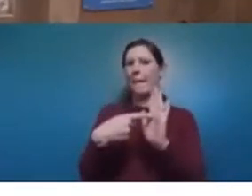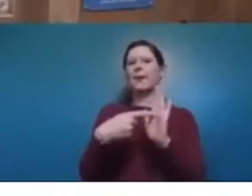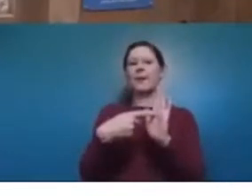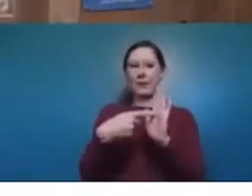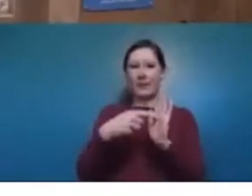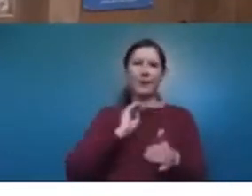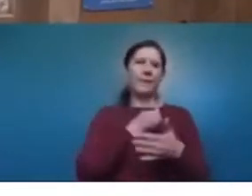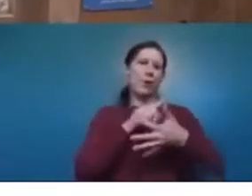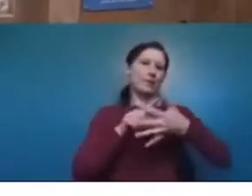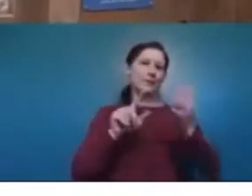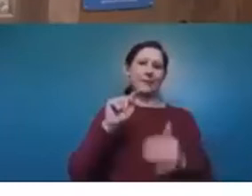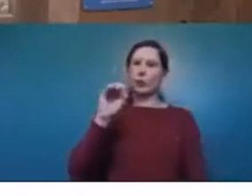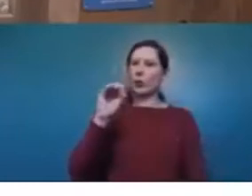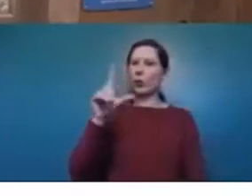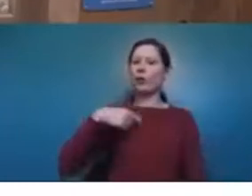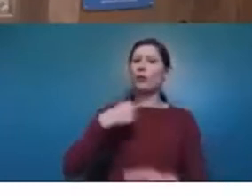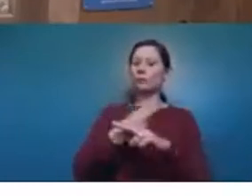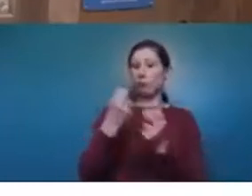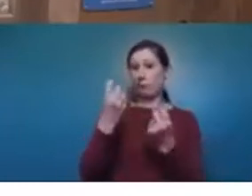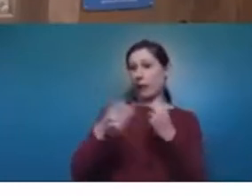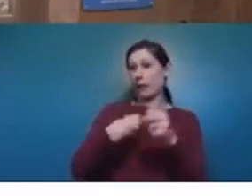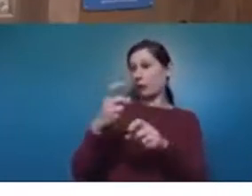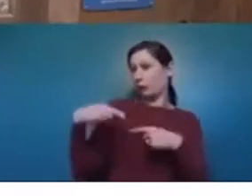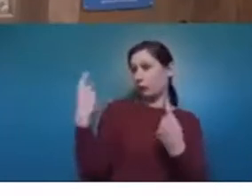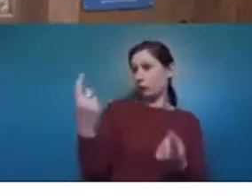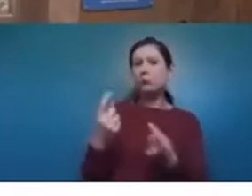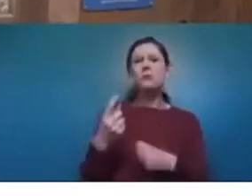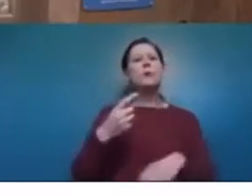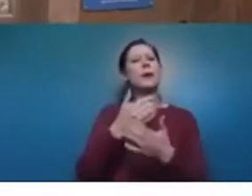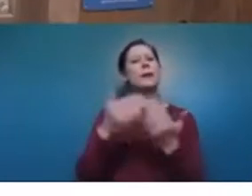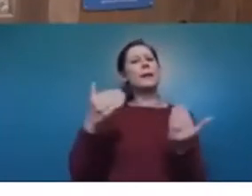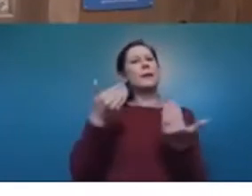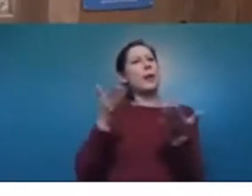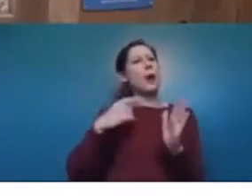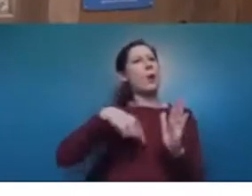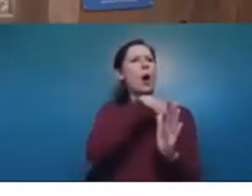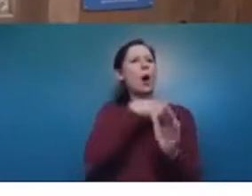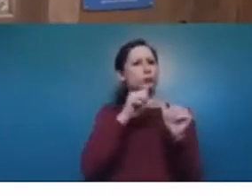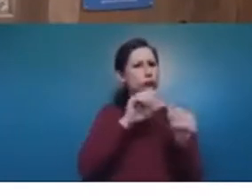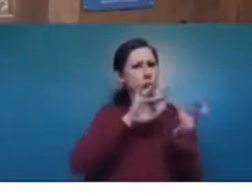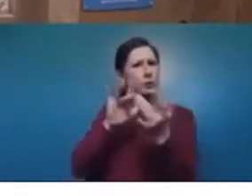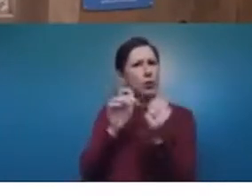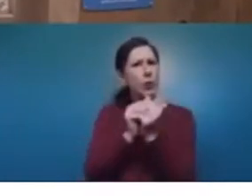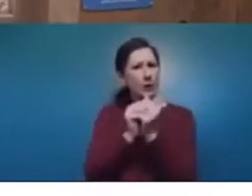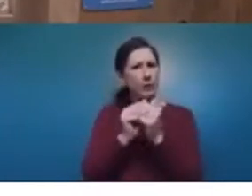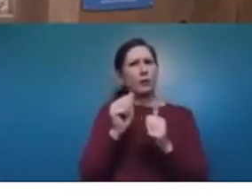had been using for the last few years things that allowed us to stay connected with the community when the only ones in